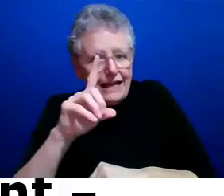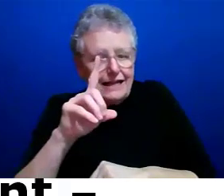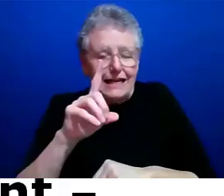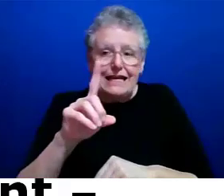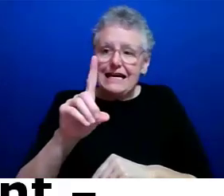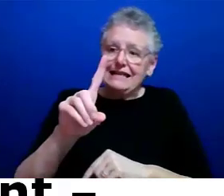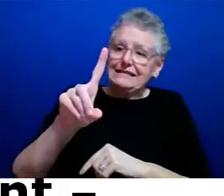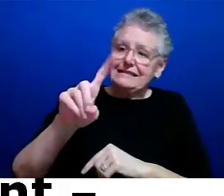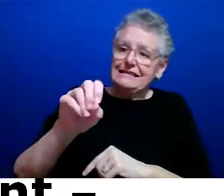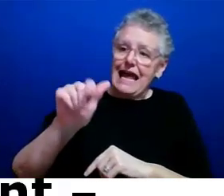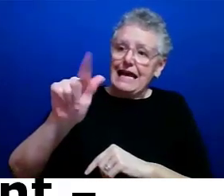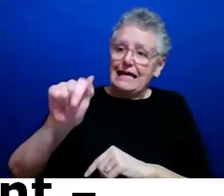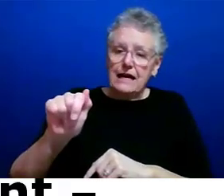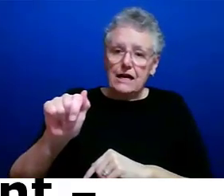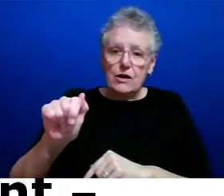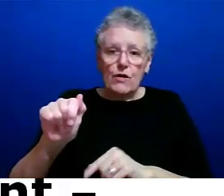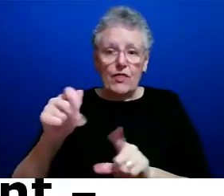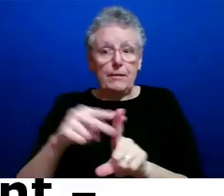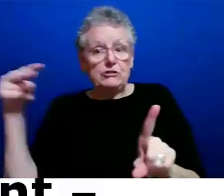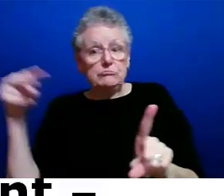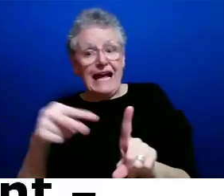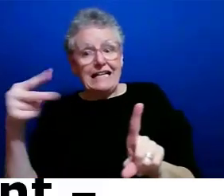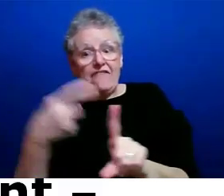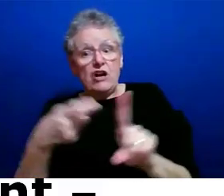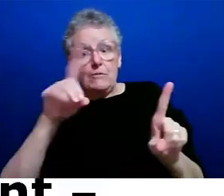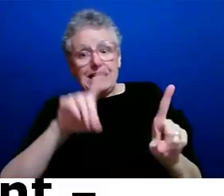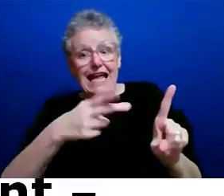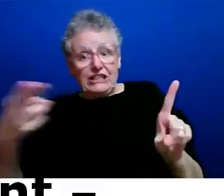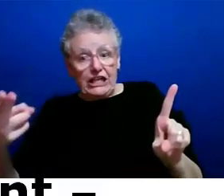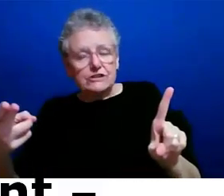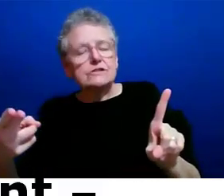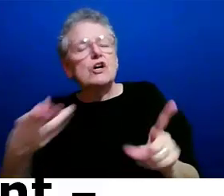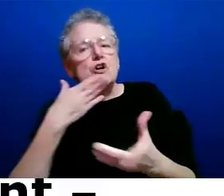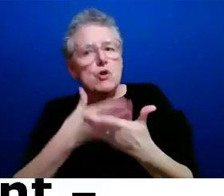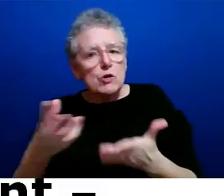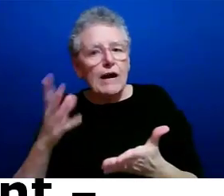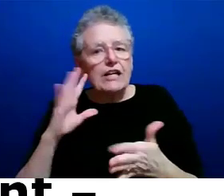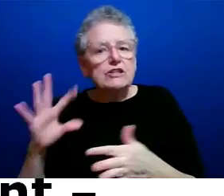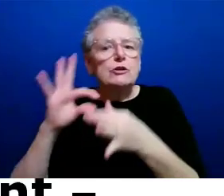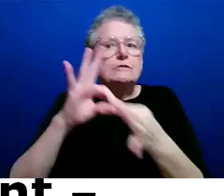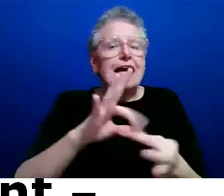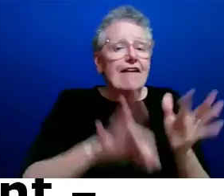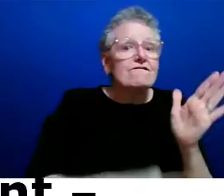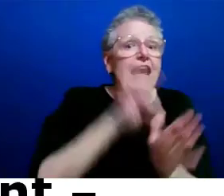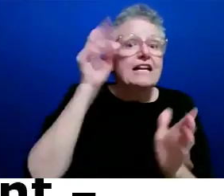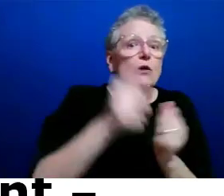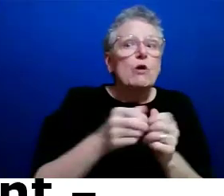is one way to connect findings to overall educational impact.